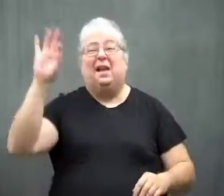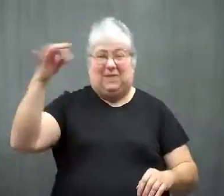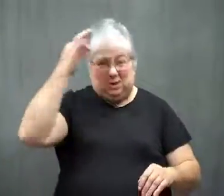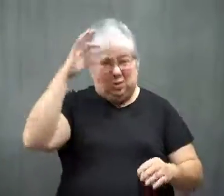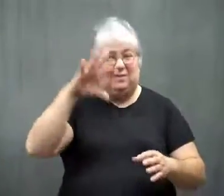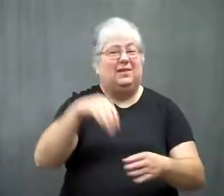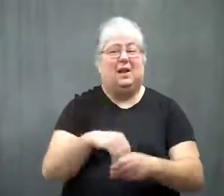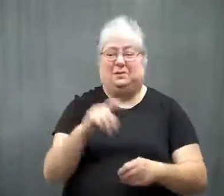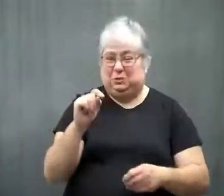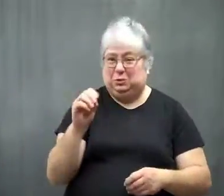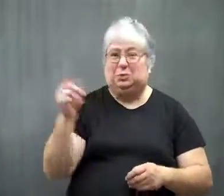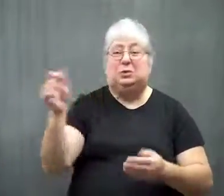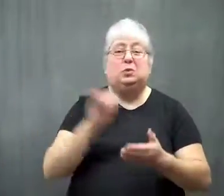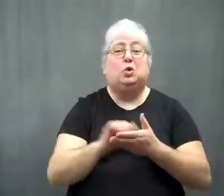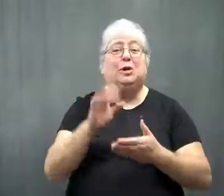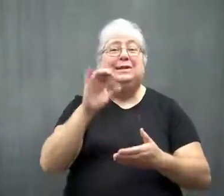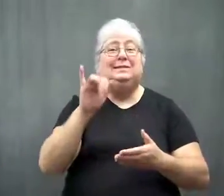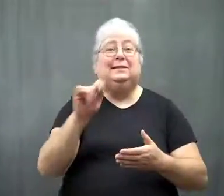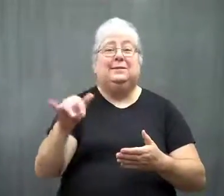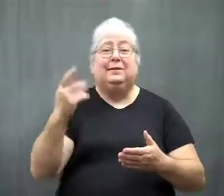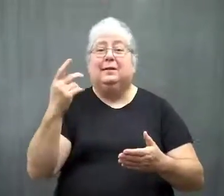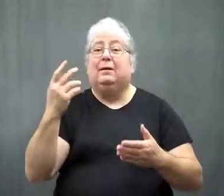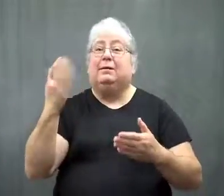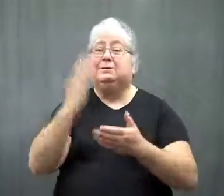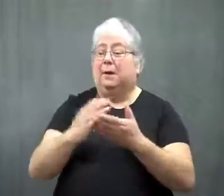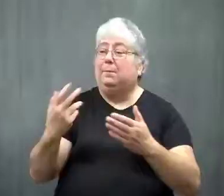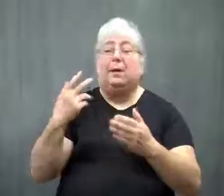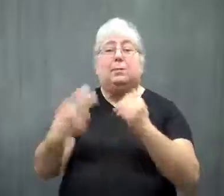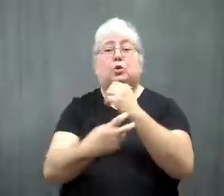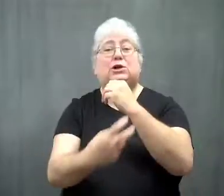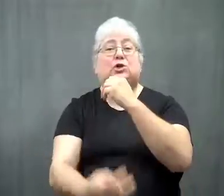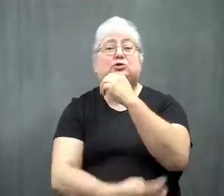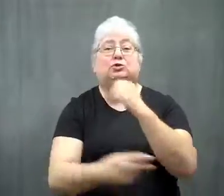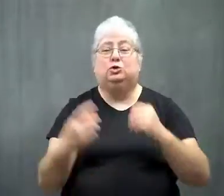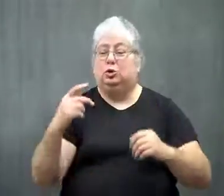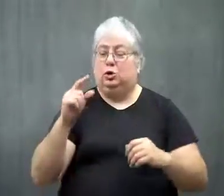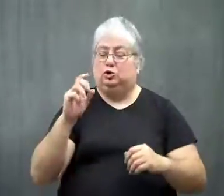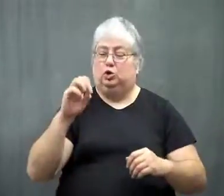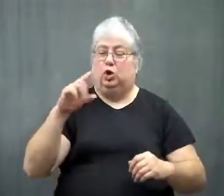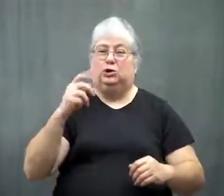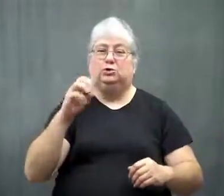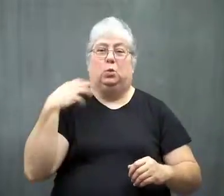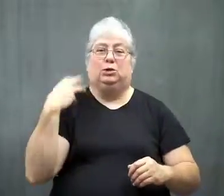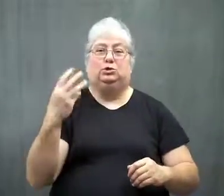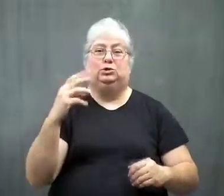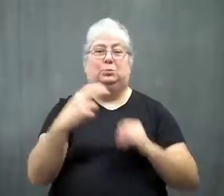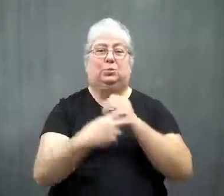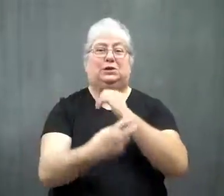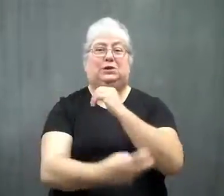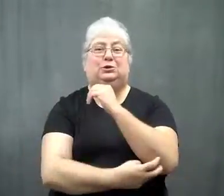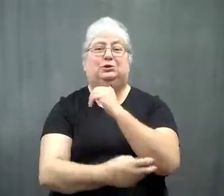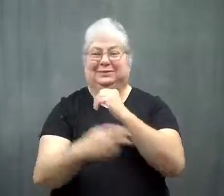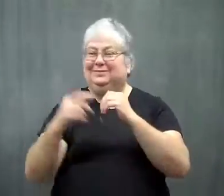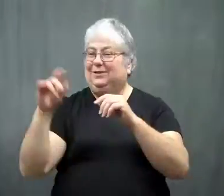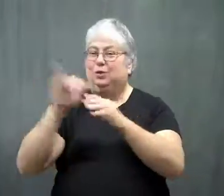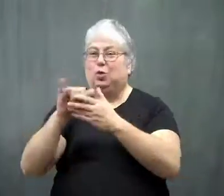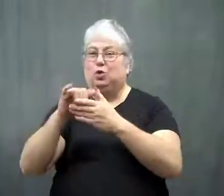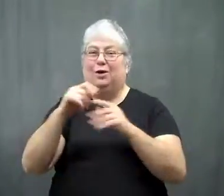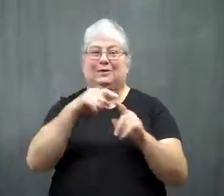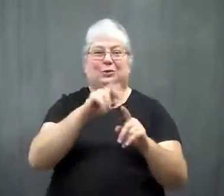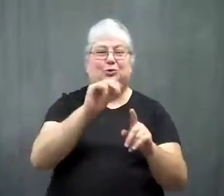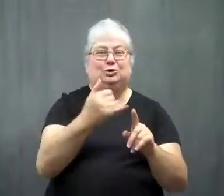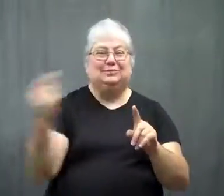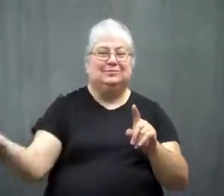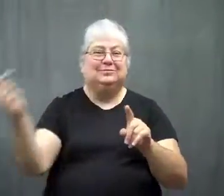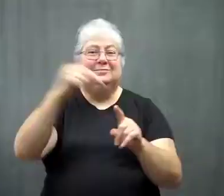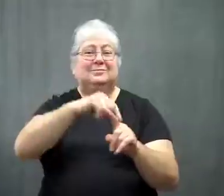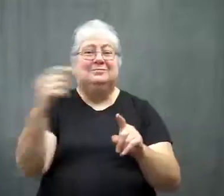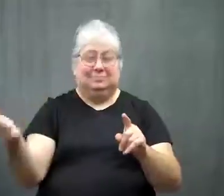The feds are involved as well.